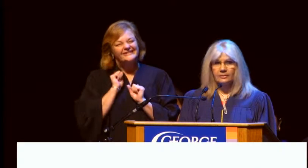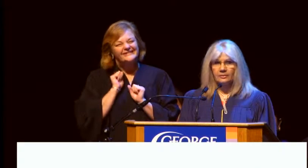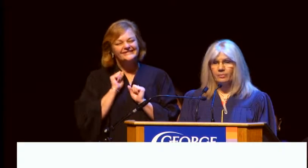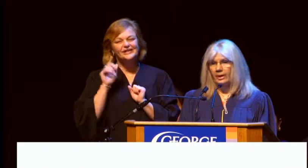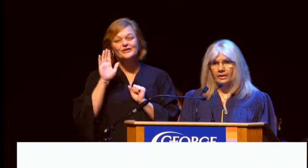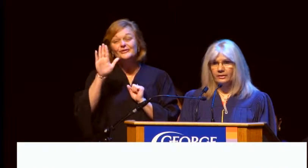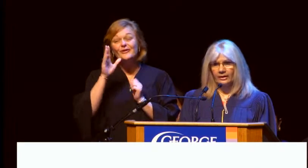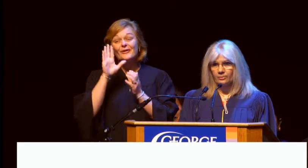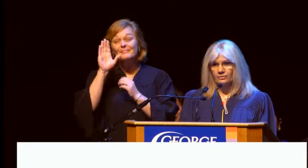BANK ACCOUNT!